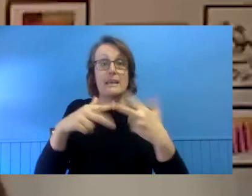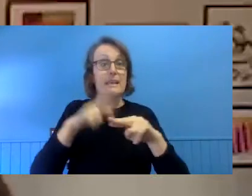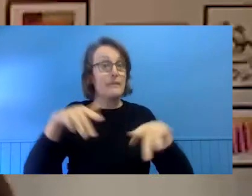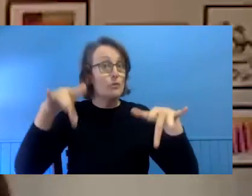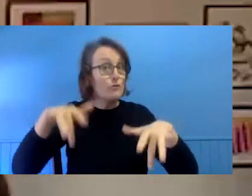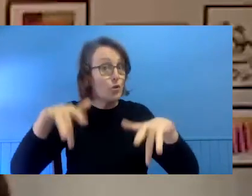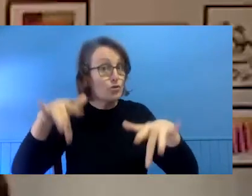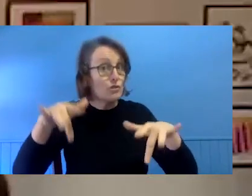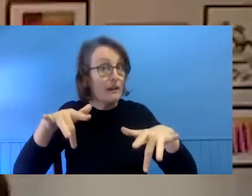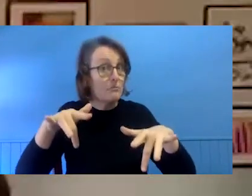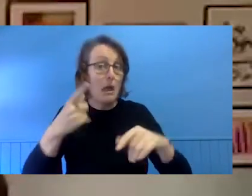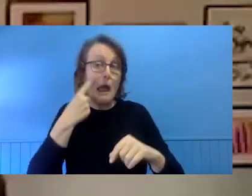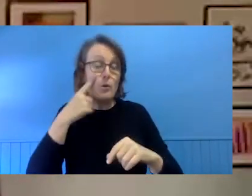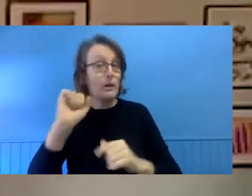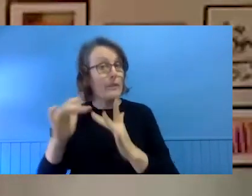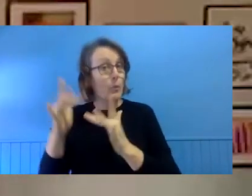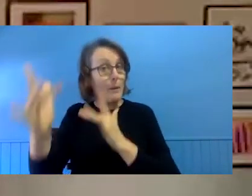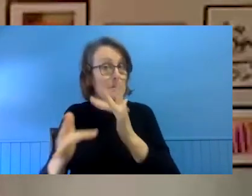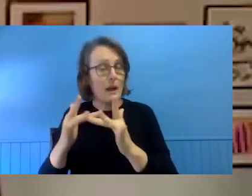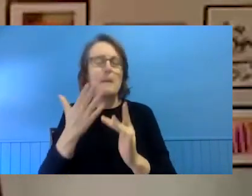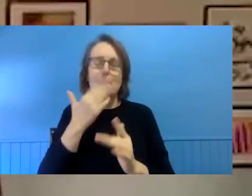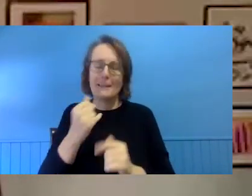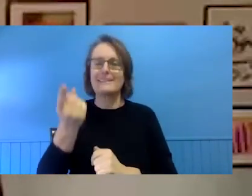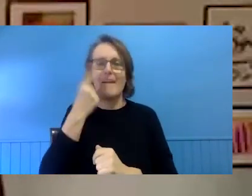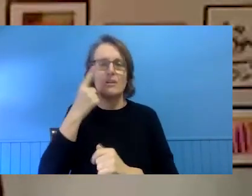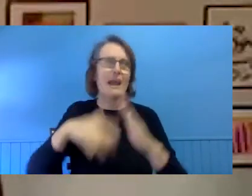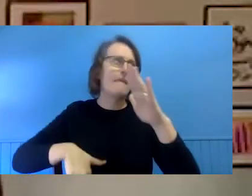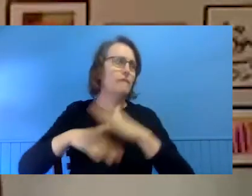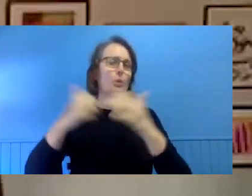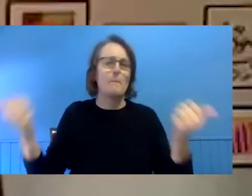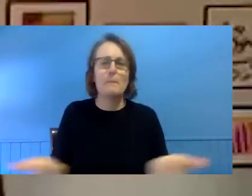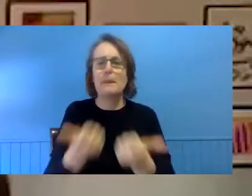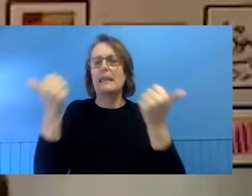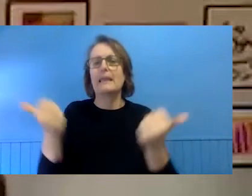recommend you check out their website which is full of resource